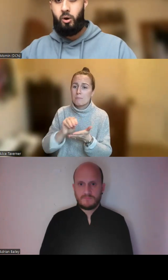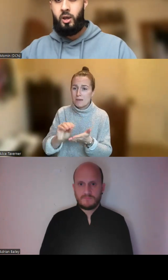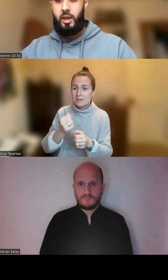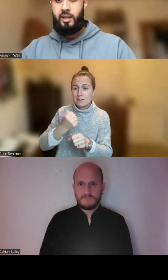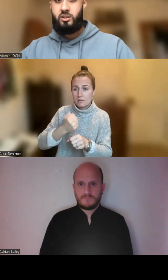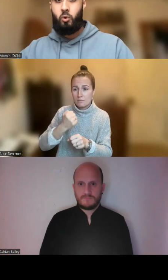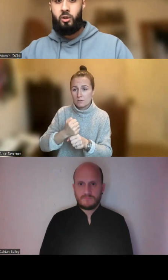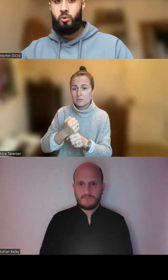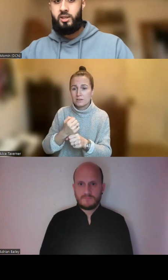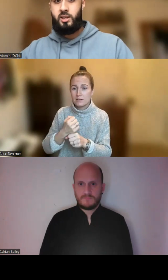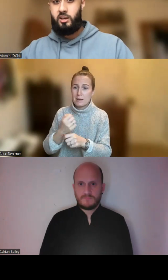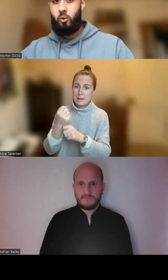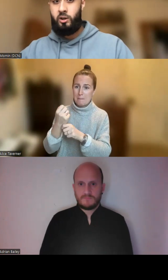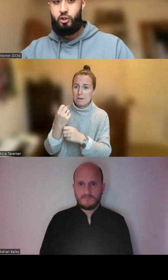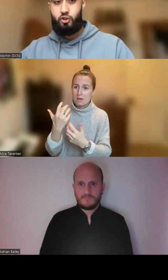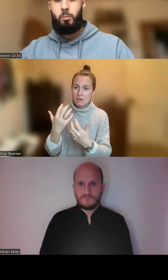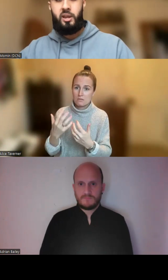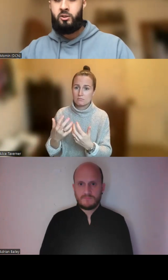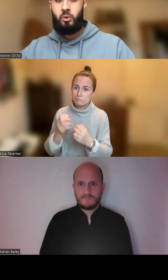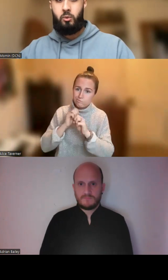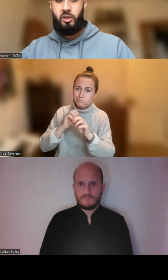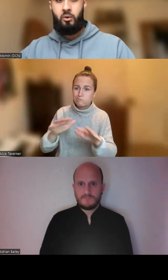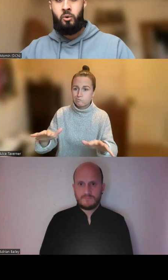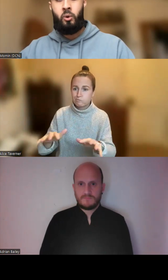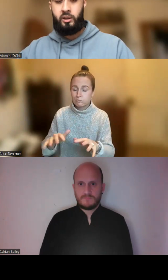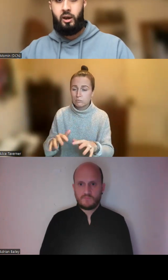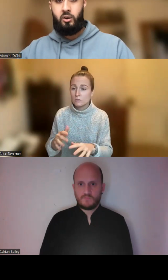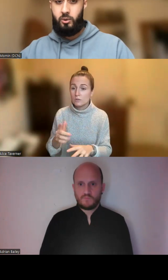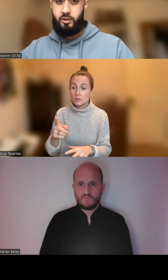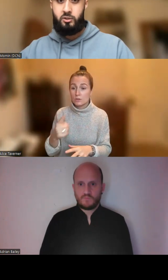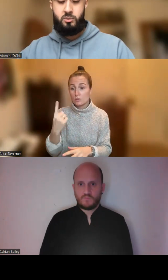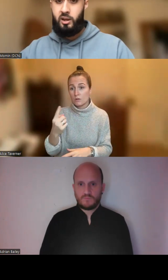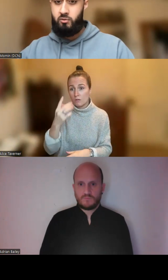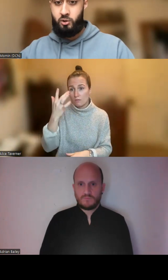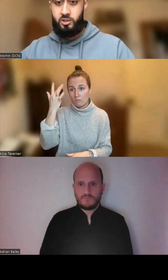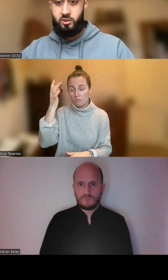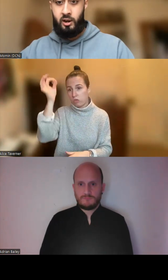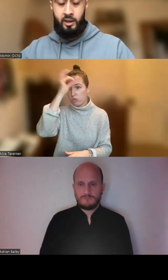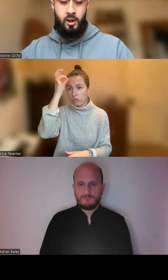but it's one of those things that you don't want to just jump into it without knowing how to do anything. There's plenty of resources online